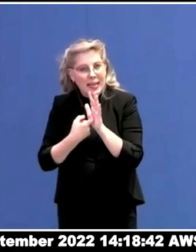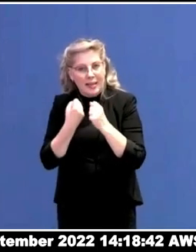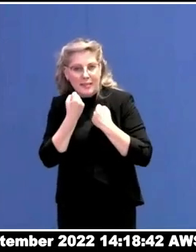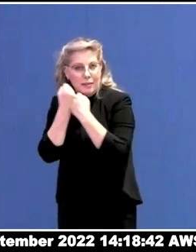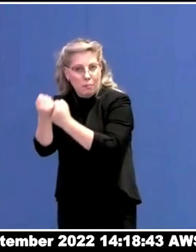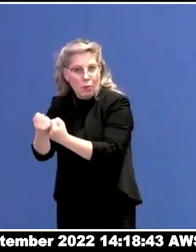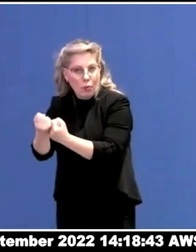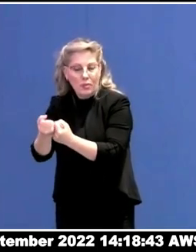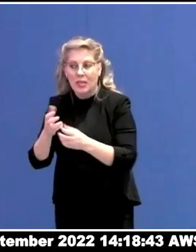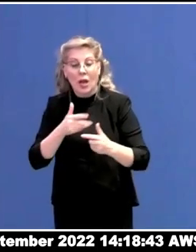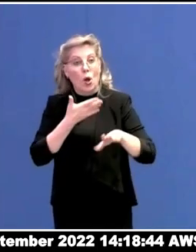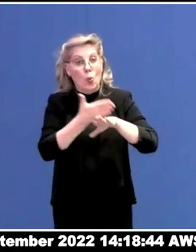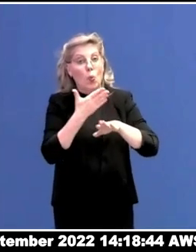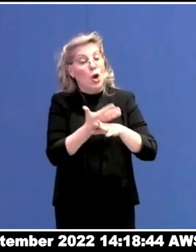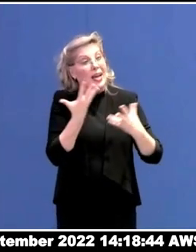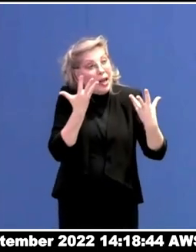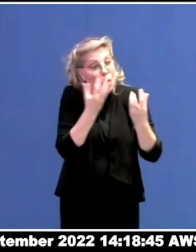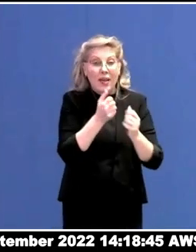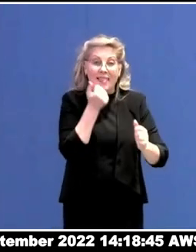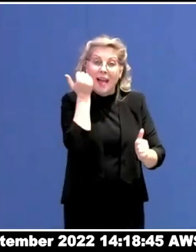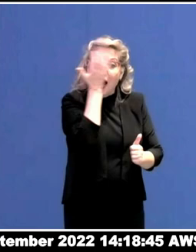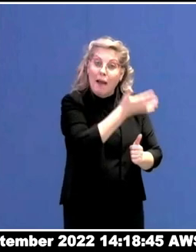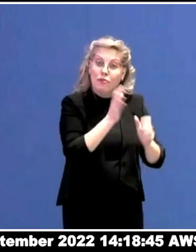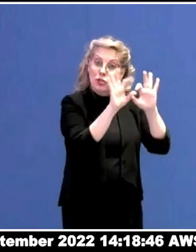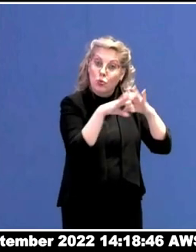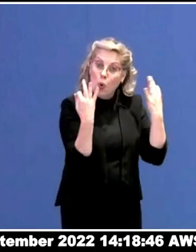Aboriginal-led organisations and Aboriginal health services to ensure they are culturally